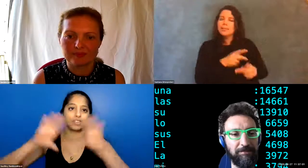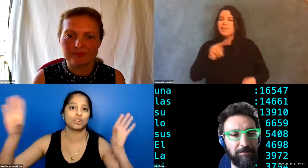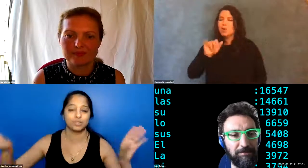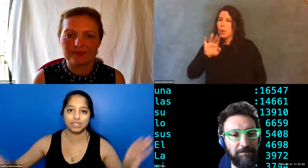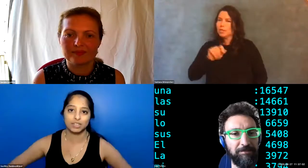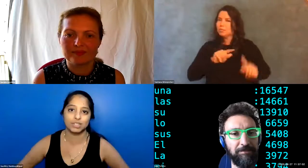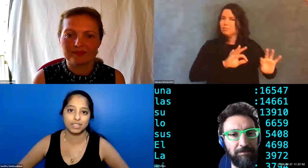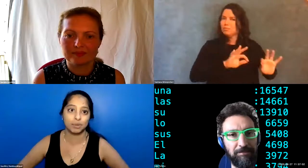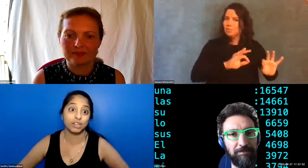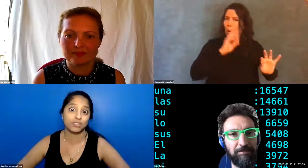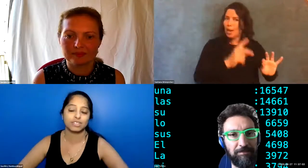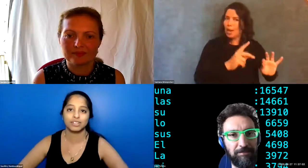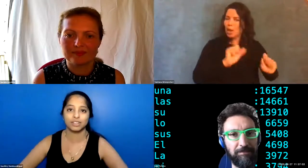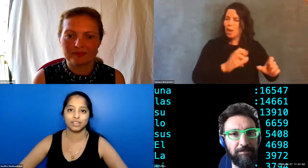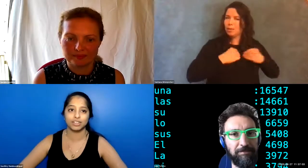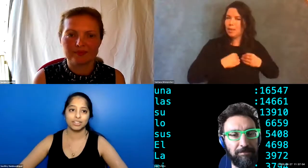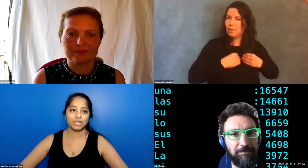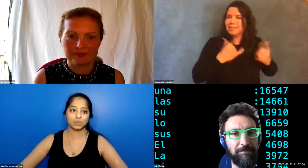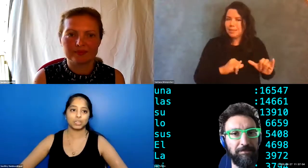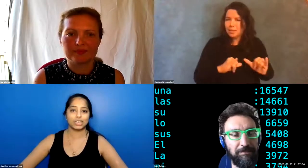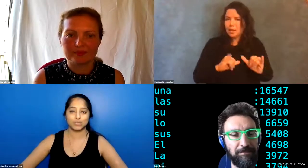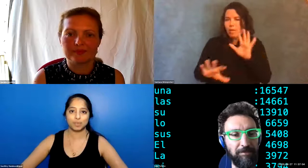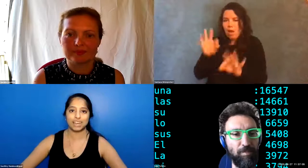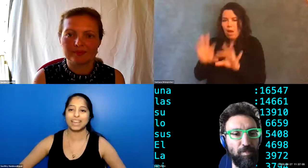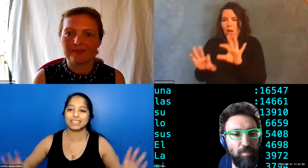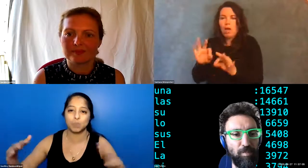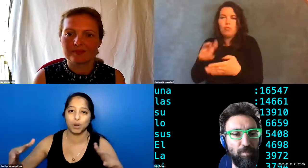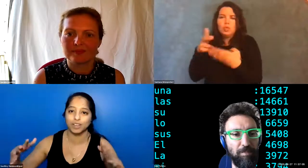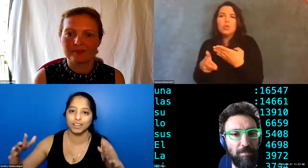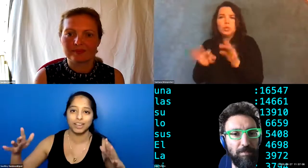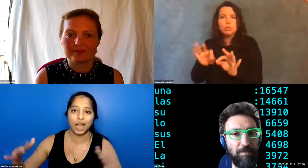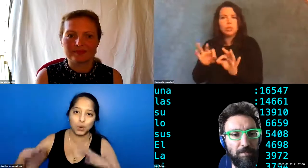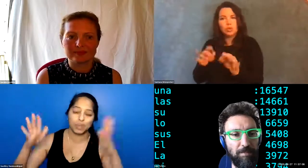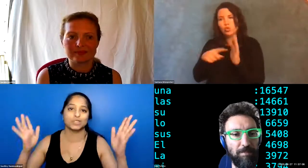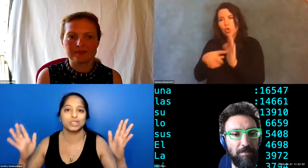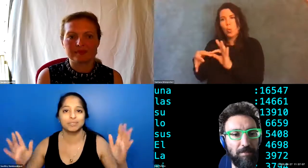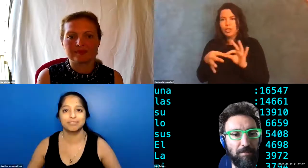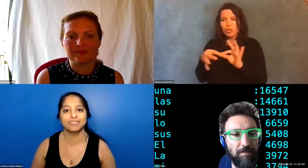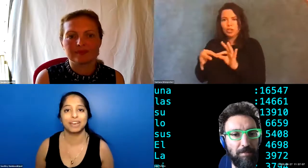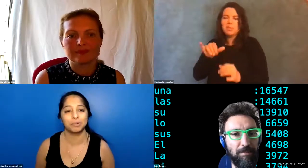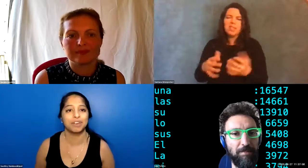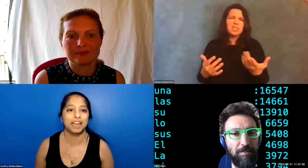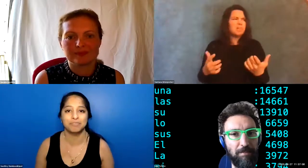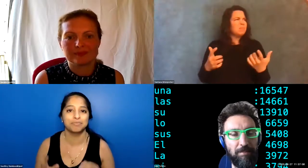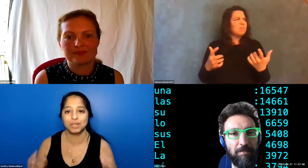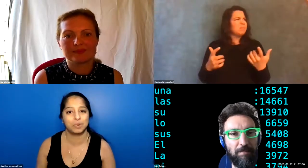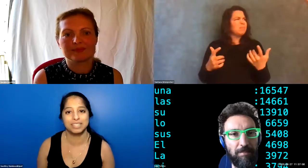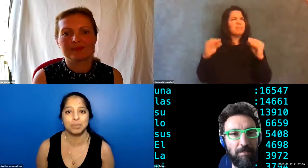the generalizations that we're interested in or the relationships. And I guess that's more of a question. I don't know if I have much more to say about